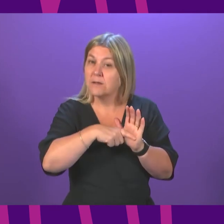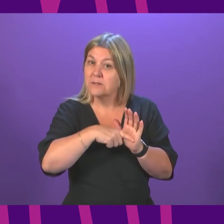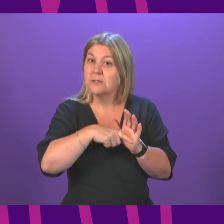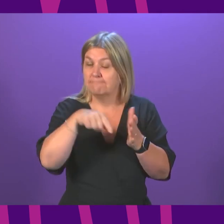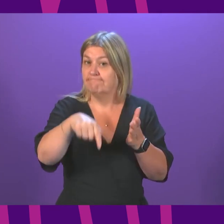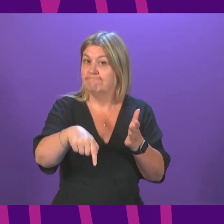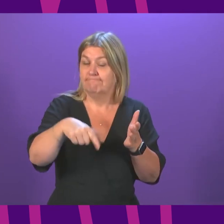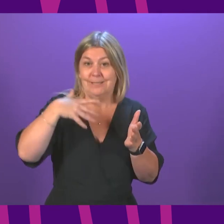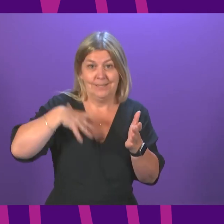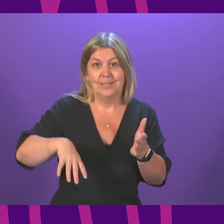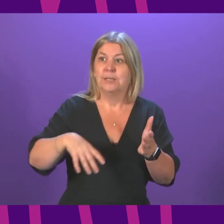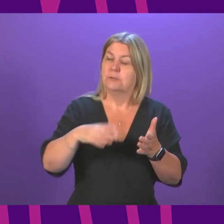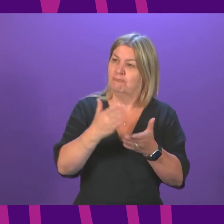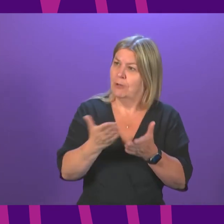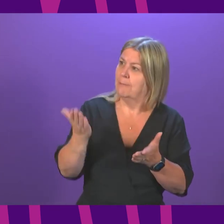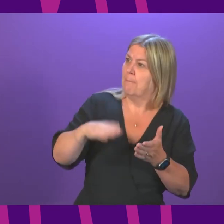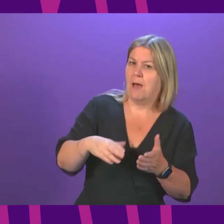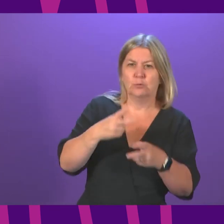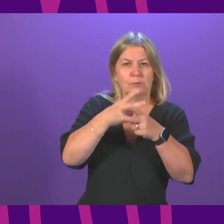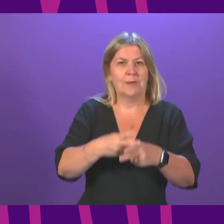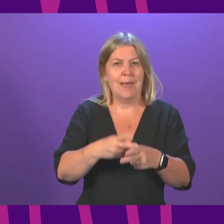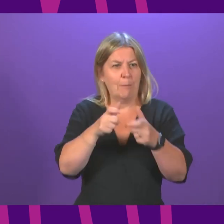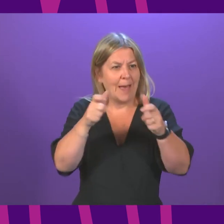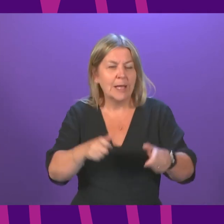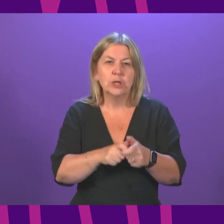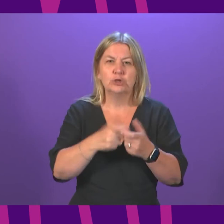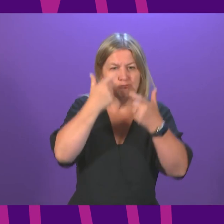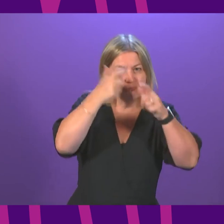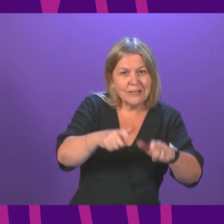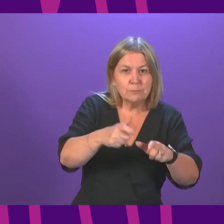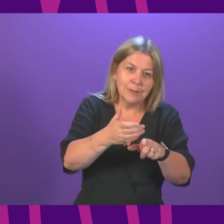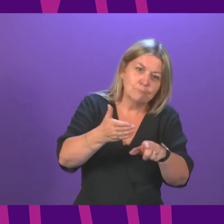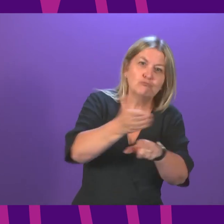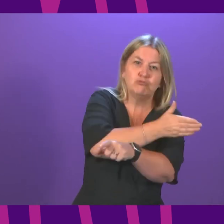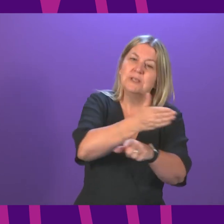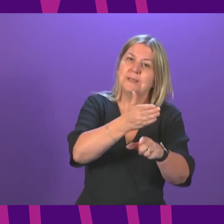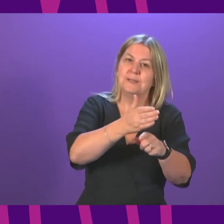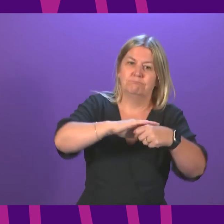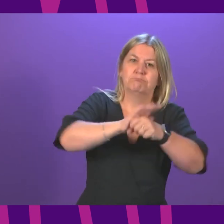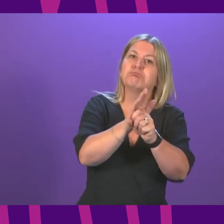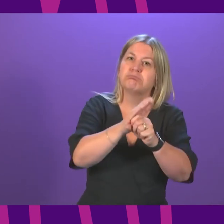for tenants, many of whom are still facing the threat of looming redundancy as the furlough